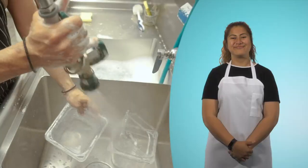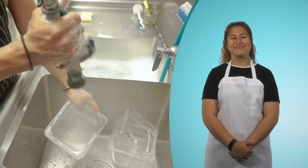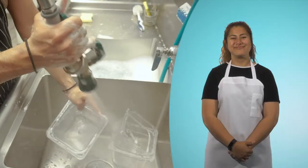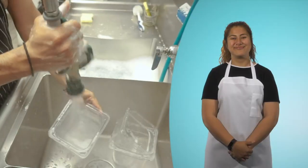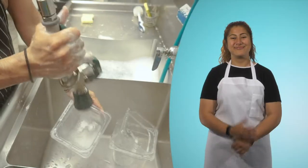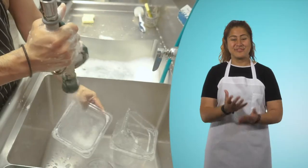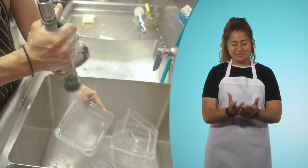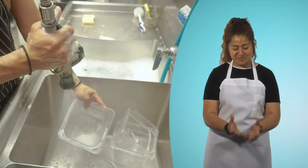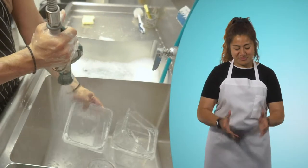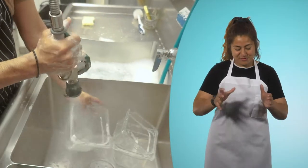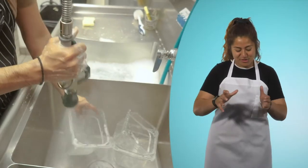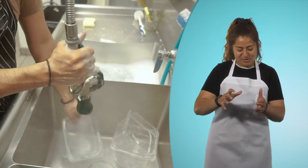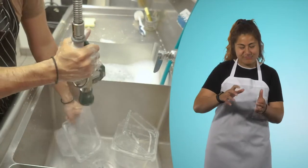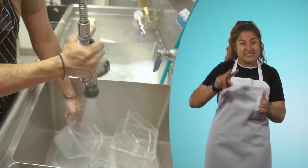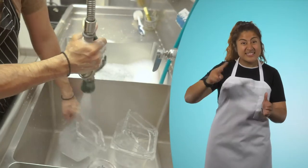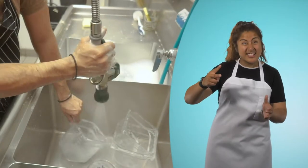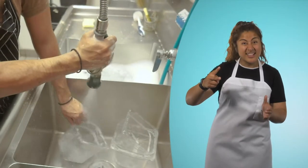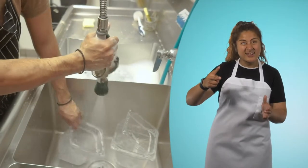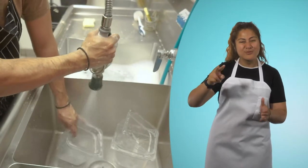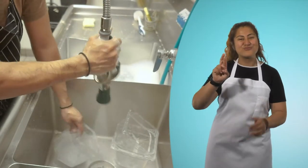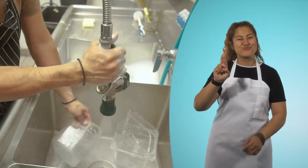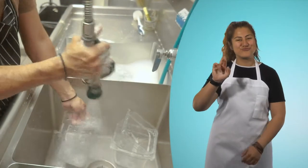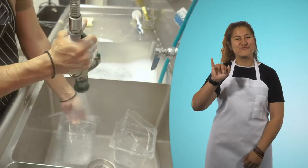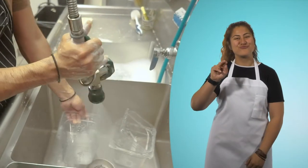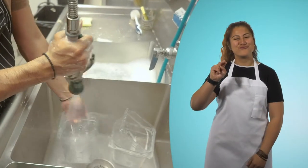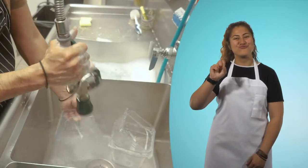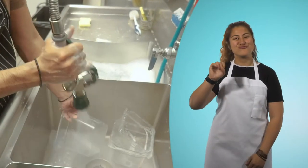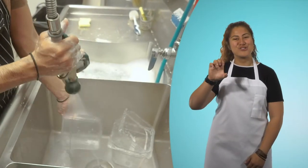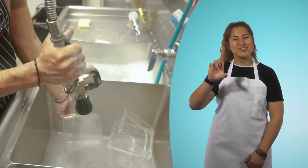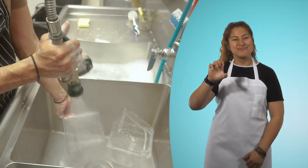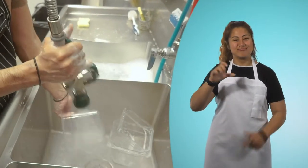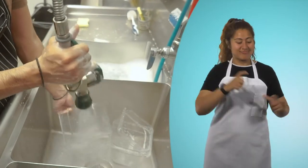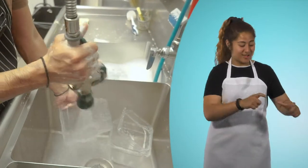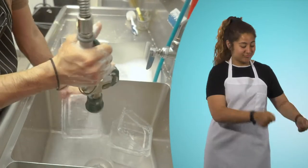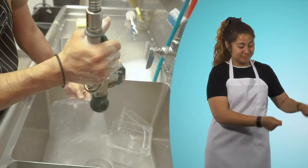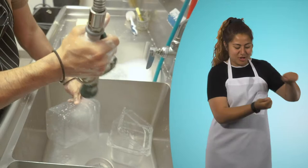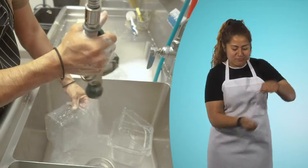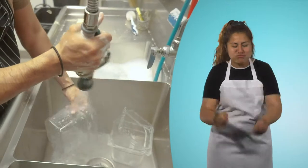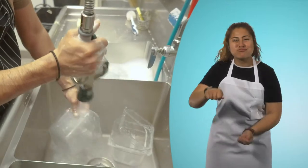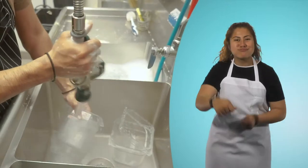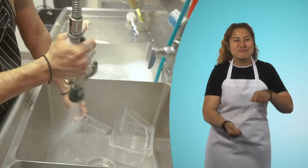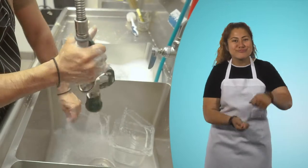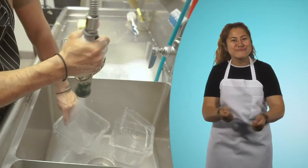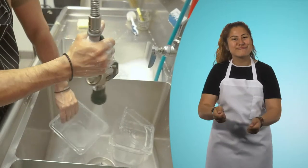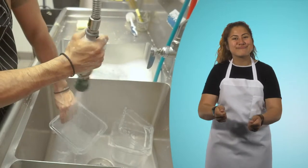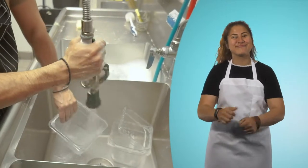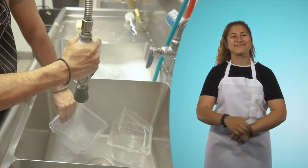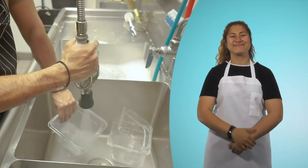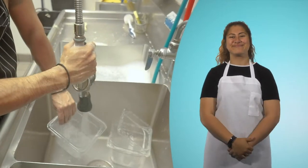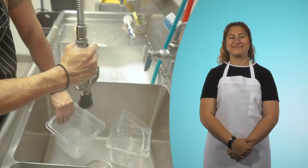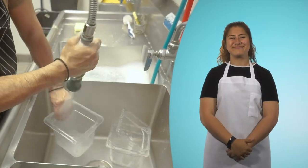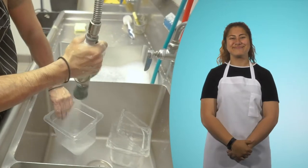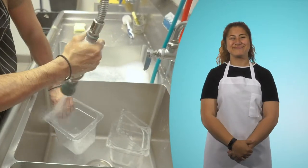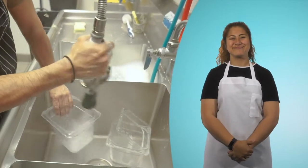The rinse compartment is where you rinse the pans.